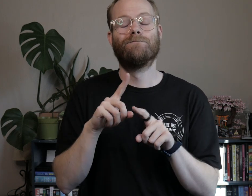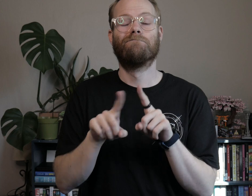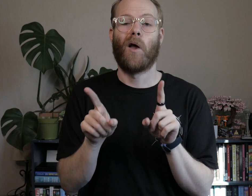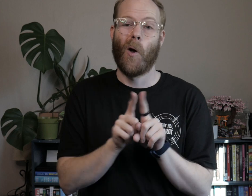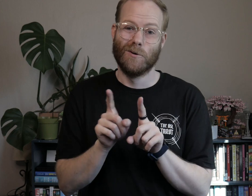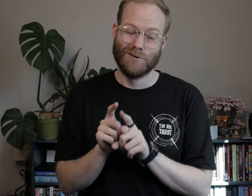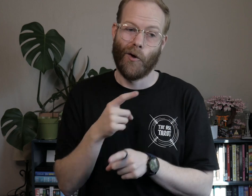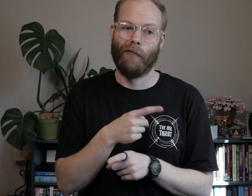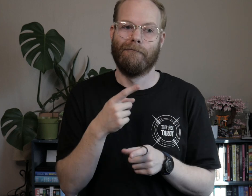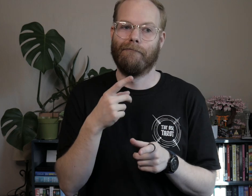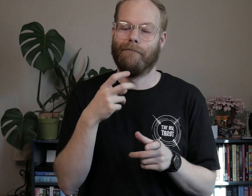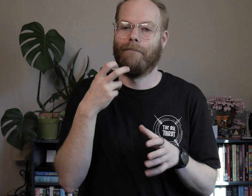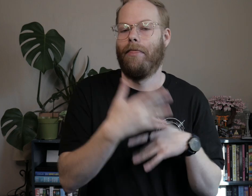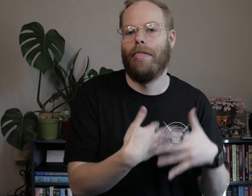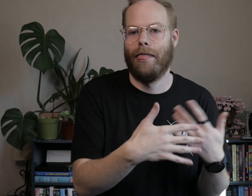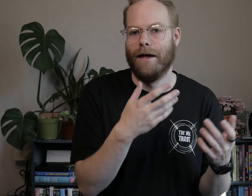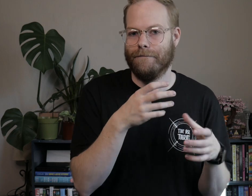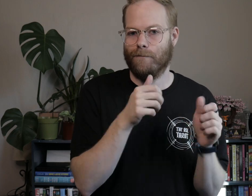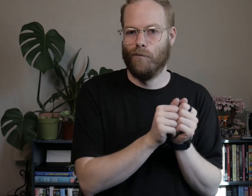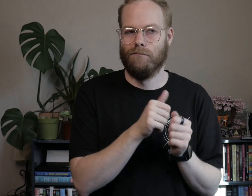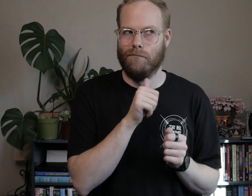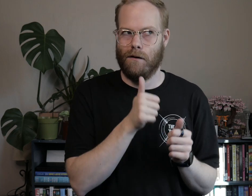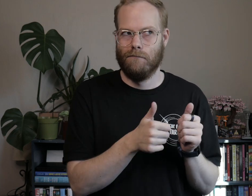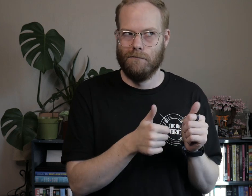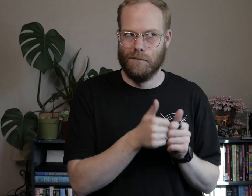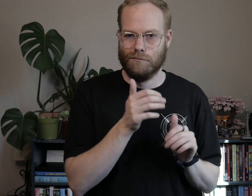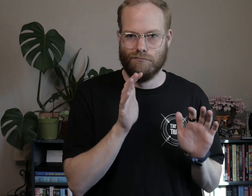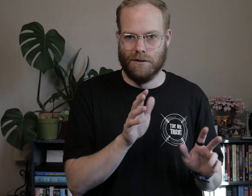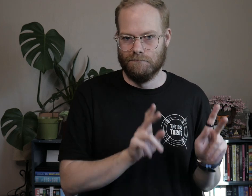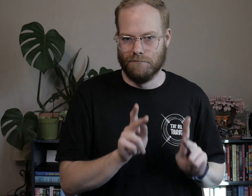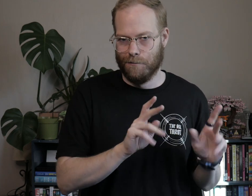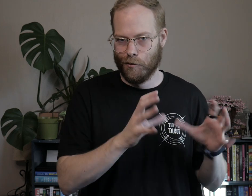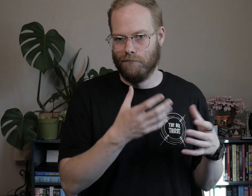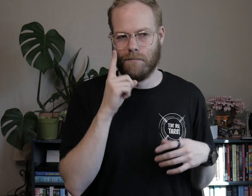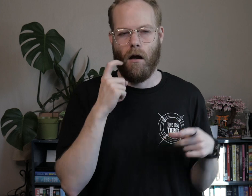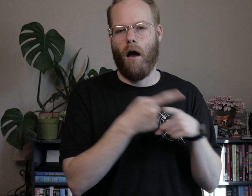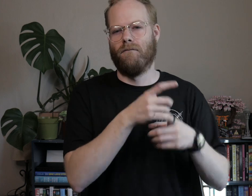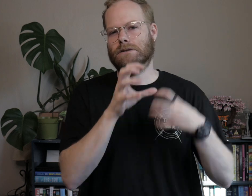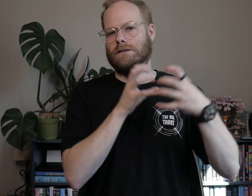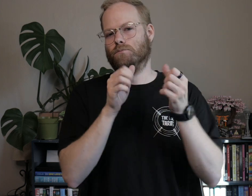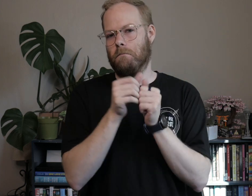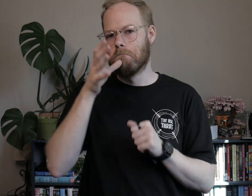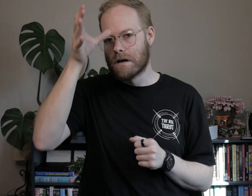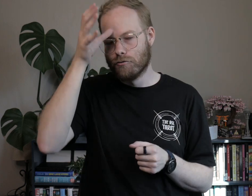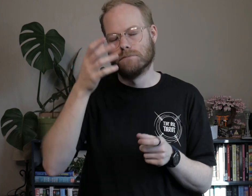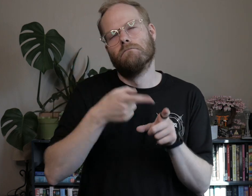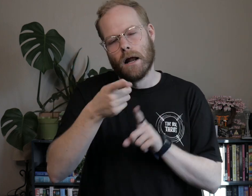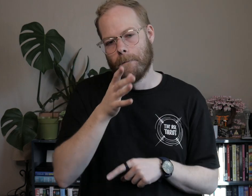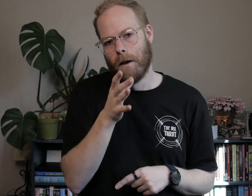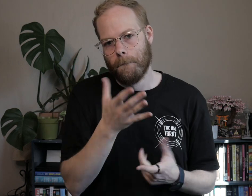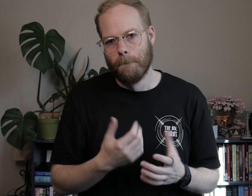But she’s also fallen in with the not-most-great people because of conflict she’s experiencing with her parents, mainly her mom.